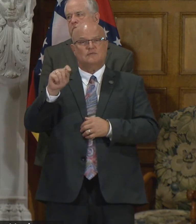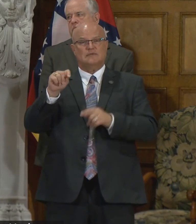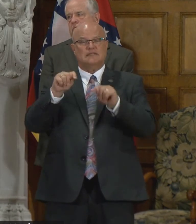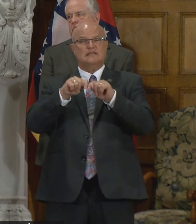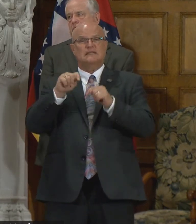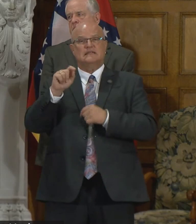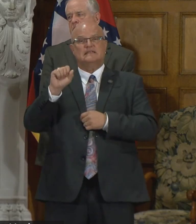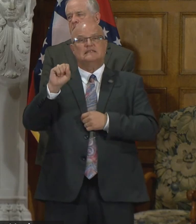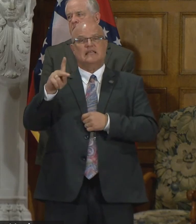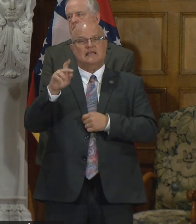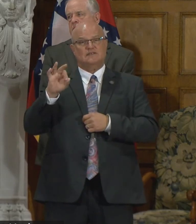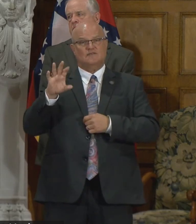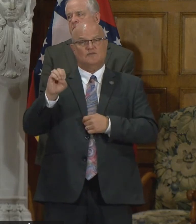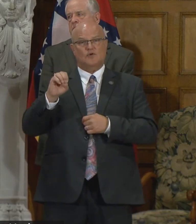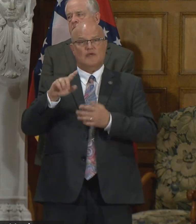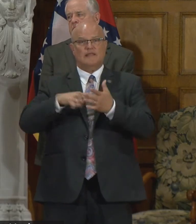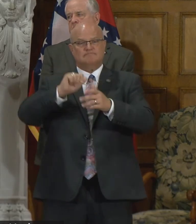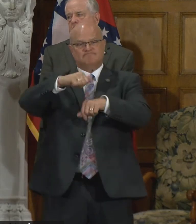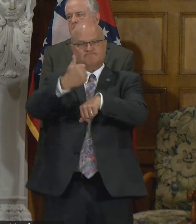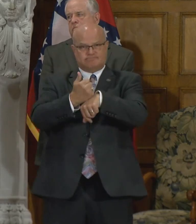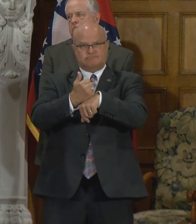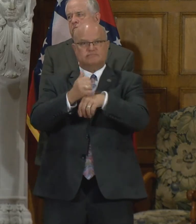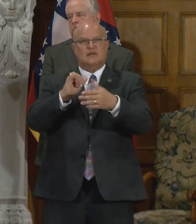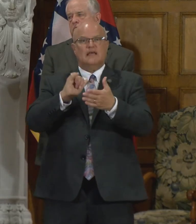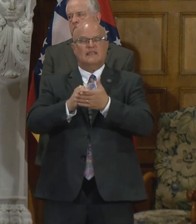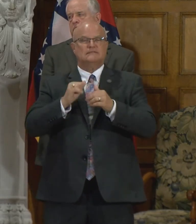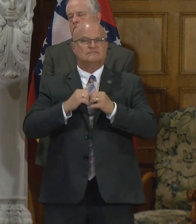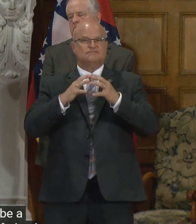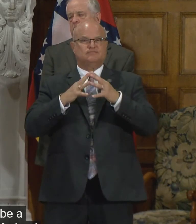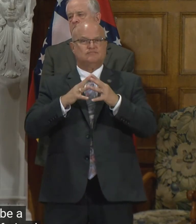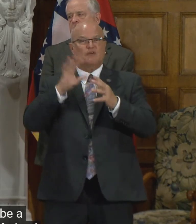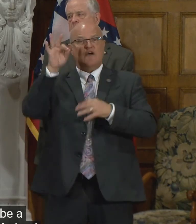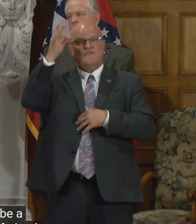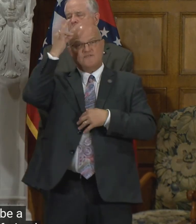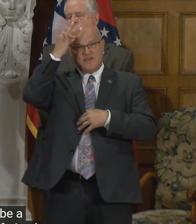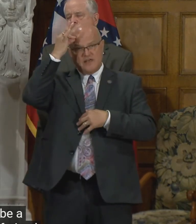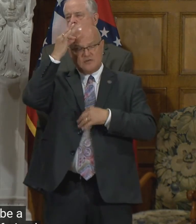direction that this be established, that is federal authorities as well